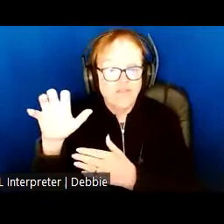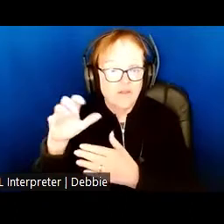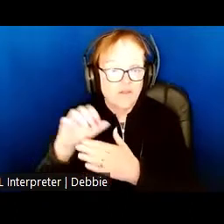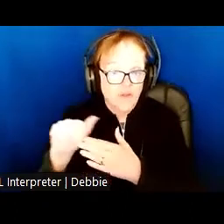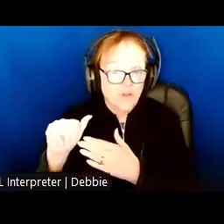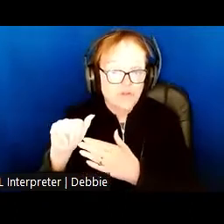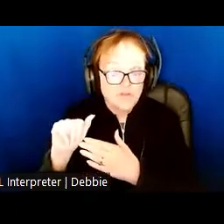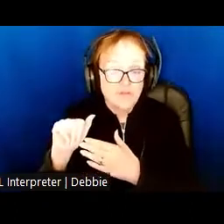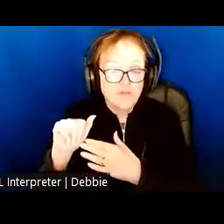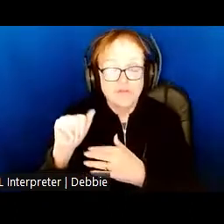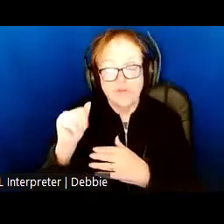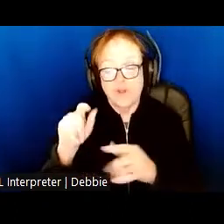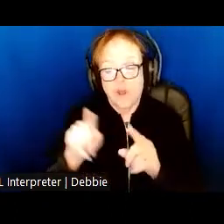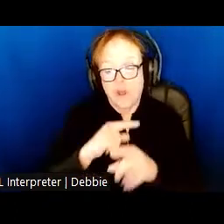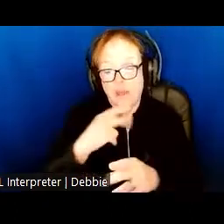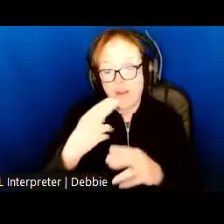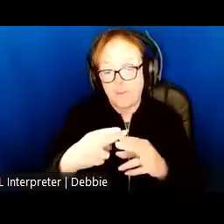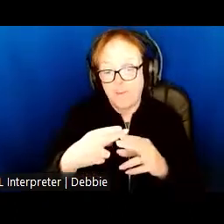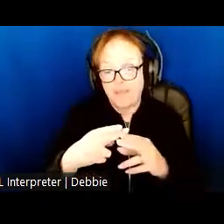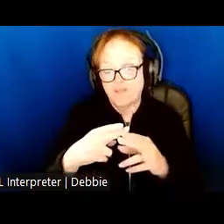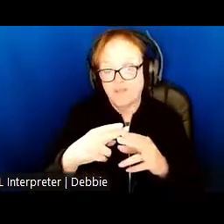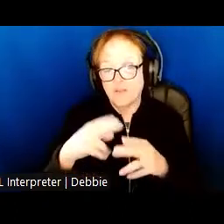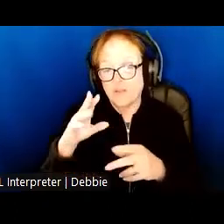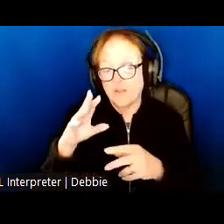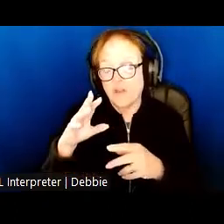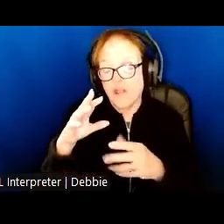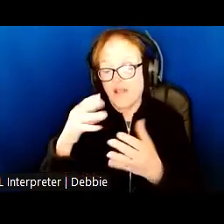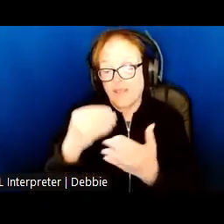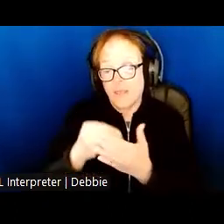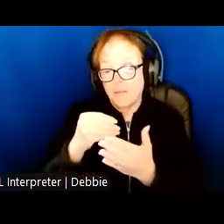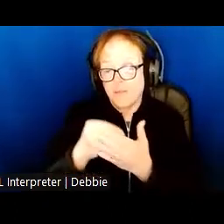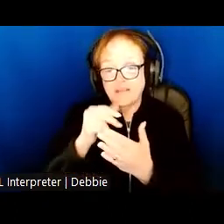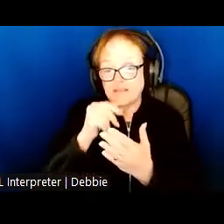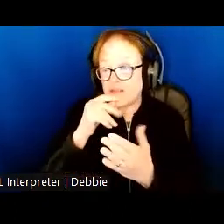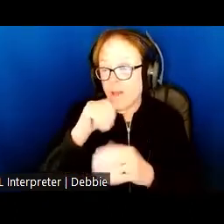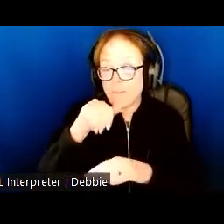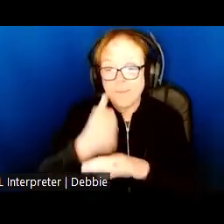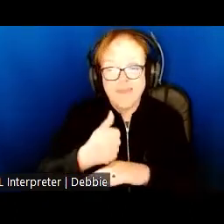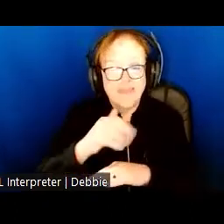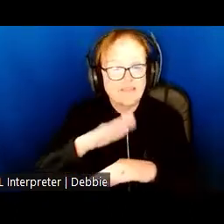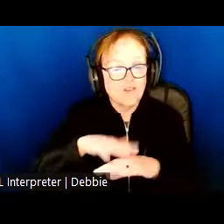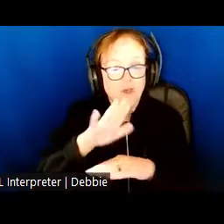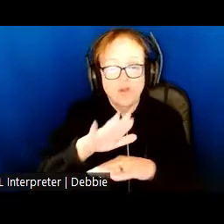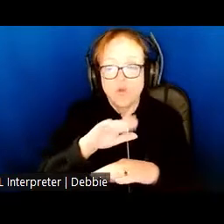As I mentioned, Fellowships are not project-based so the funds are not earmarked for any specific